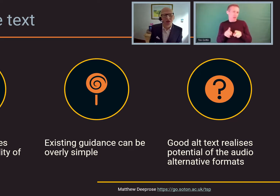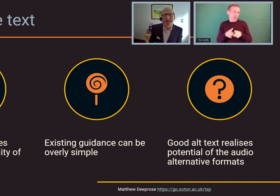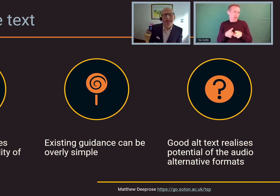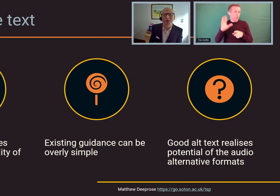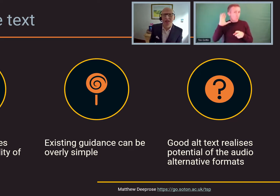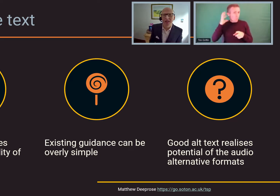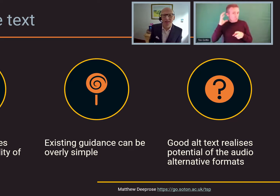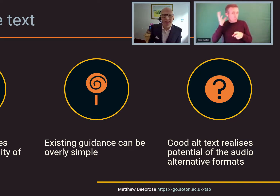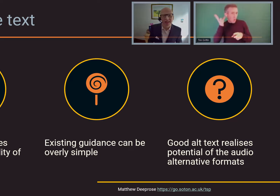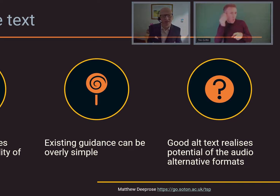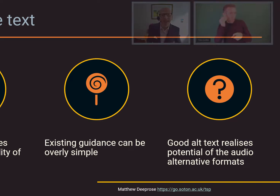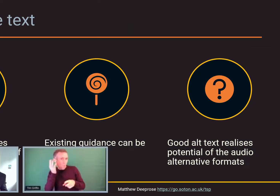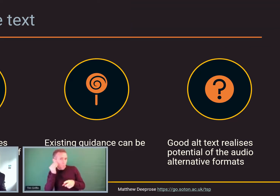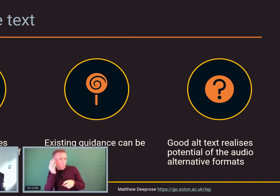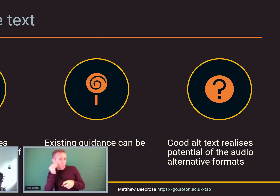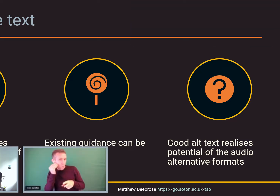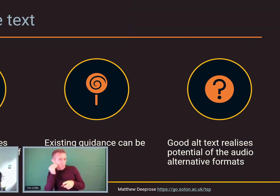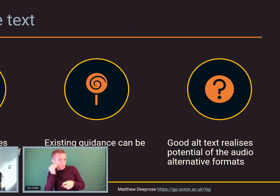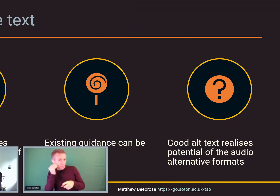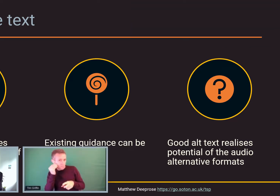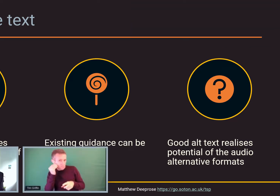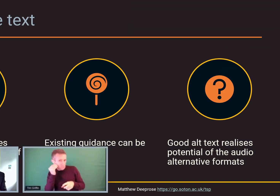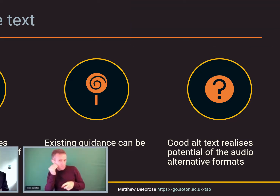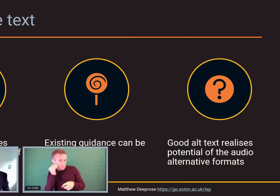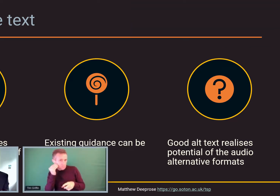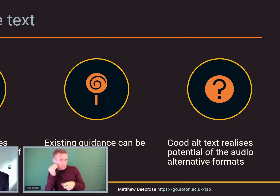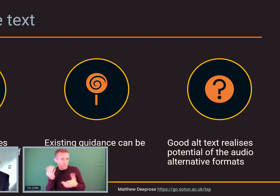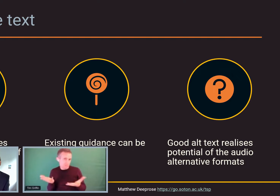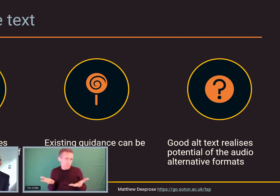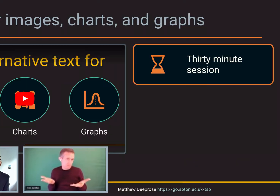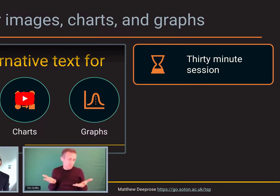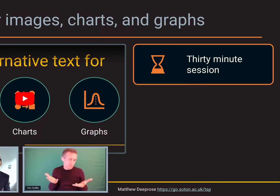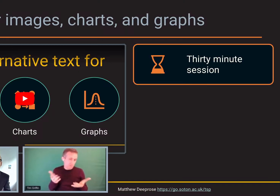Good quality alternative text really helps students to get the most out of alternative formats.